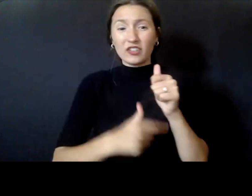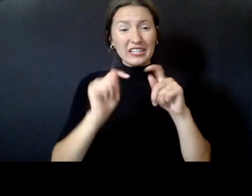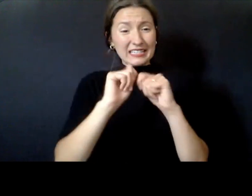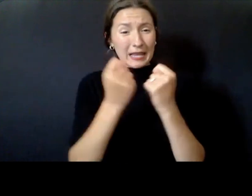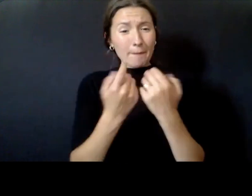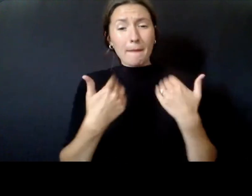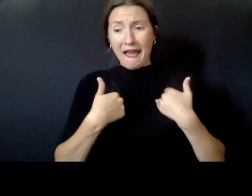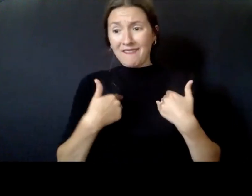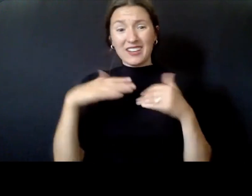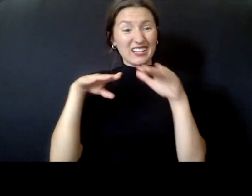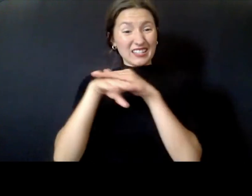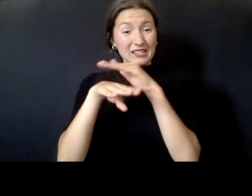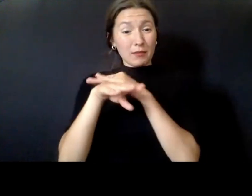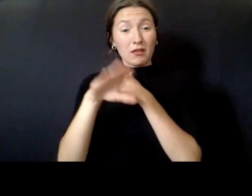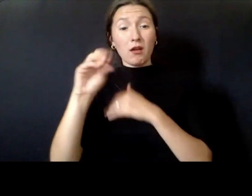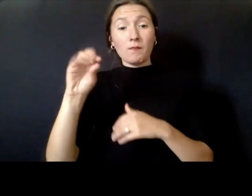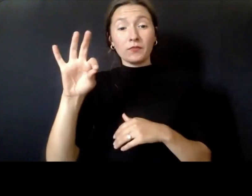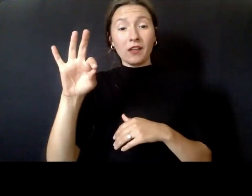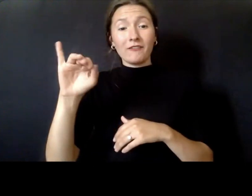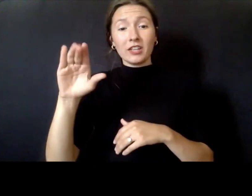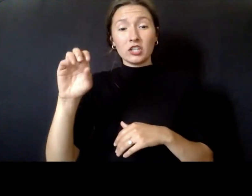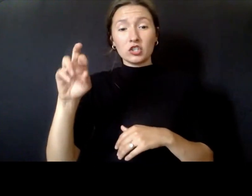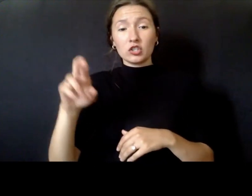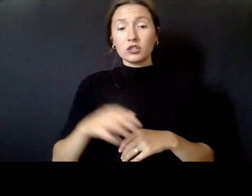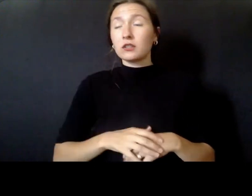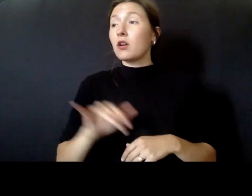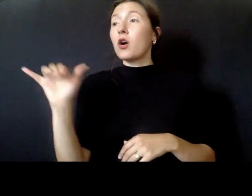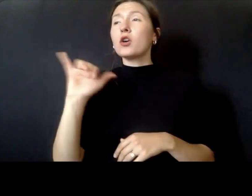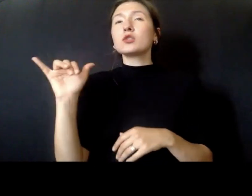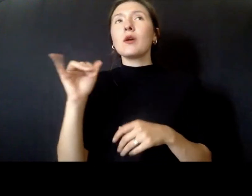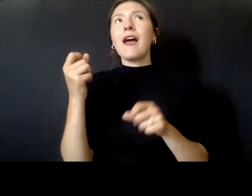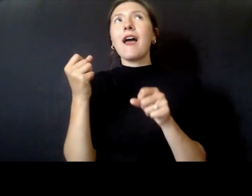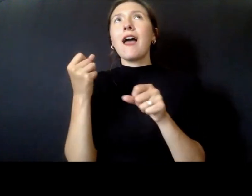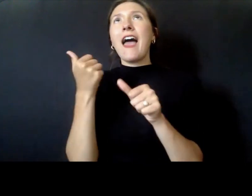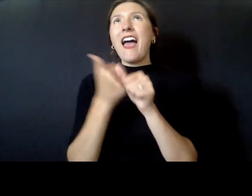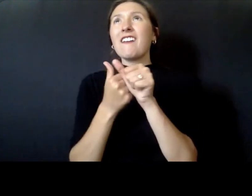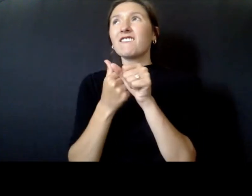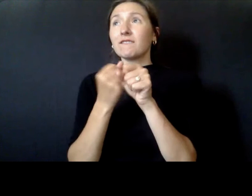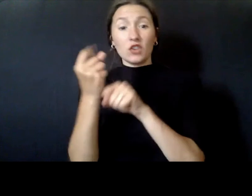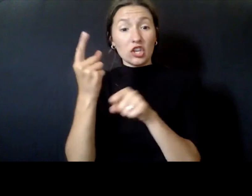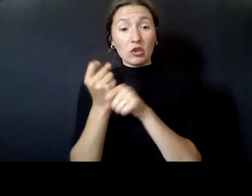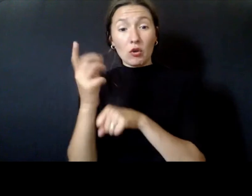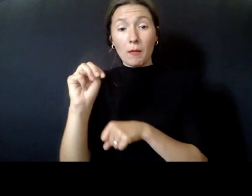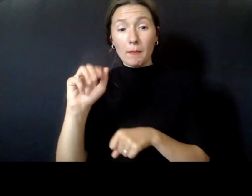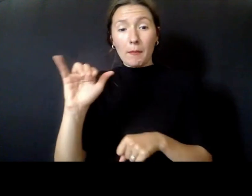i believe every may which you can find on youtube as well and i really enjoy that so i admire their